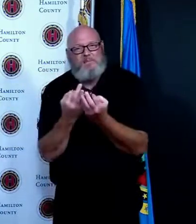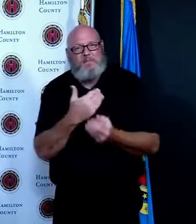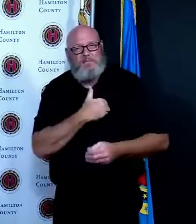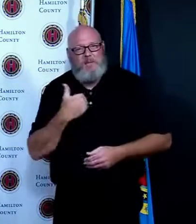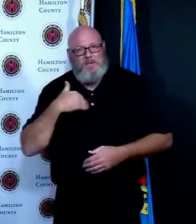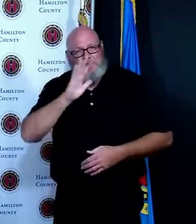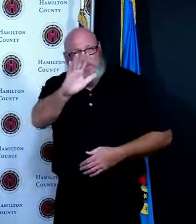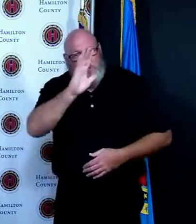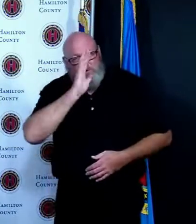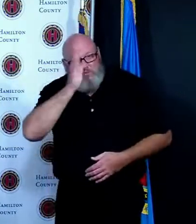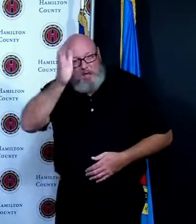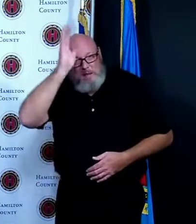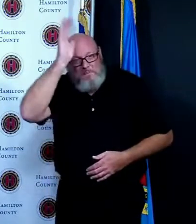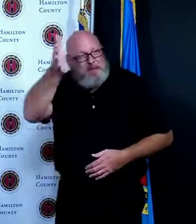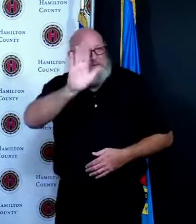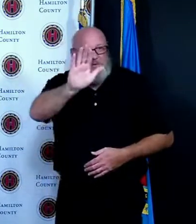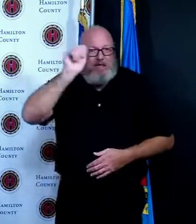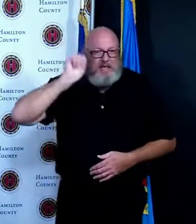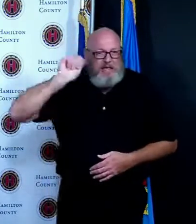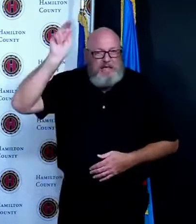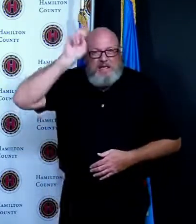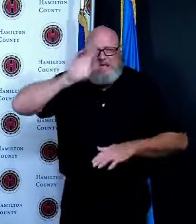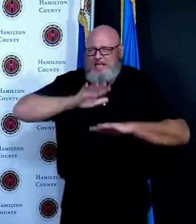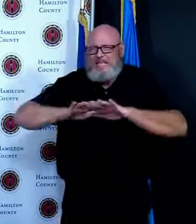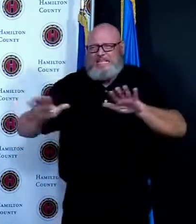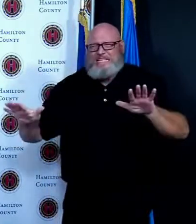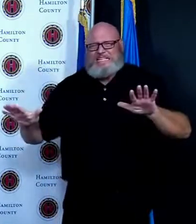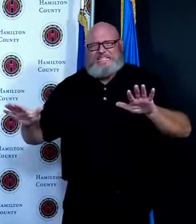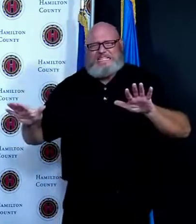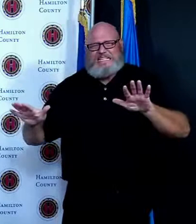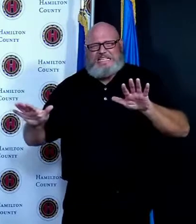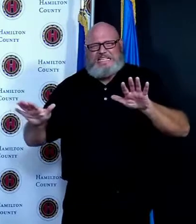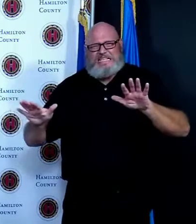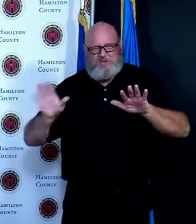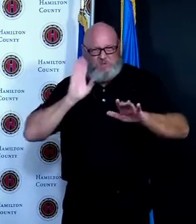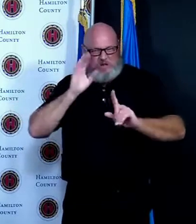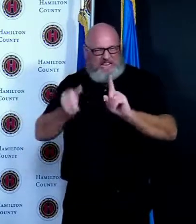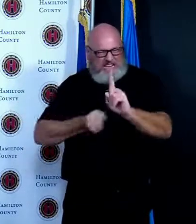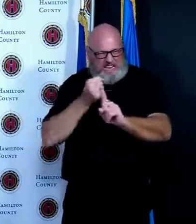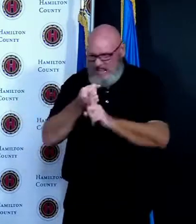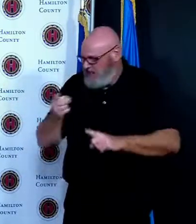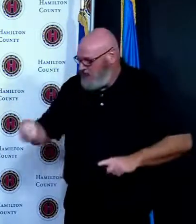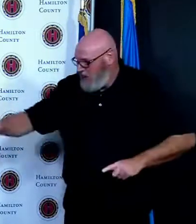the impact is much more great there was a fairly equal distribution of positive cases